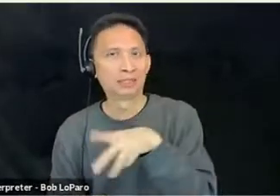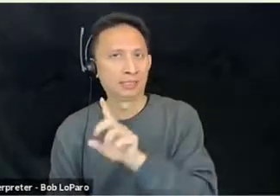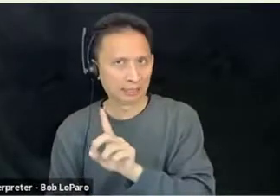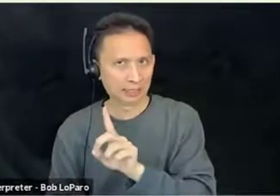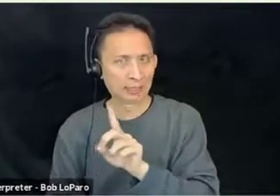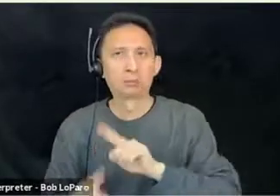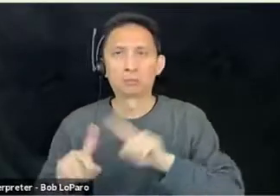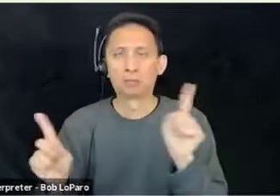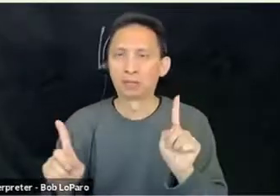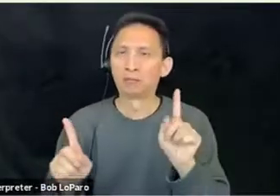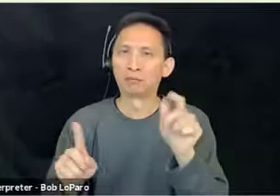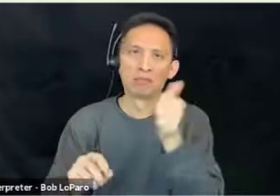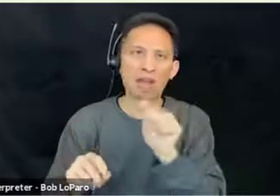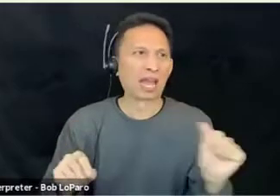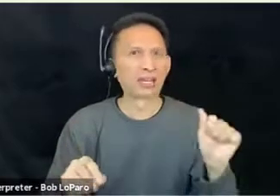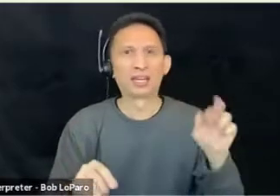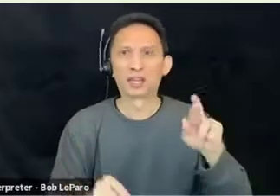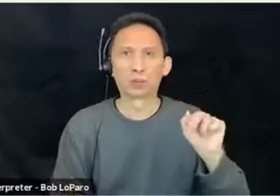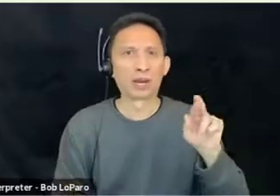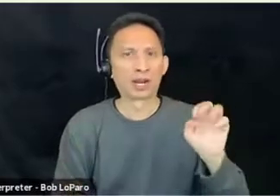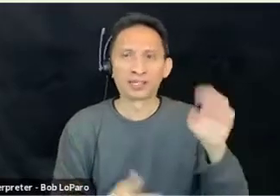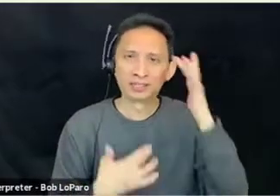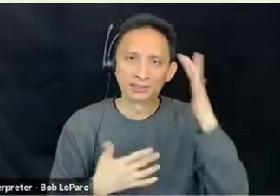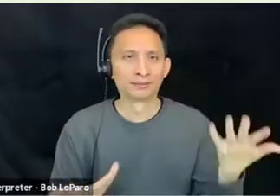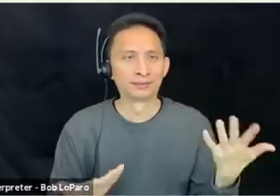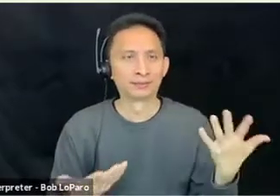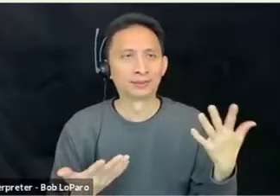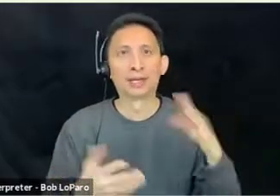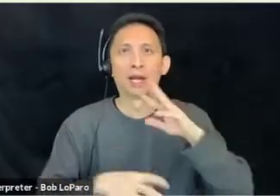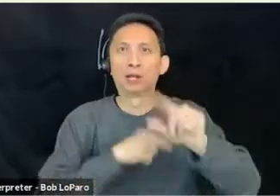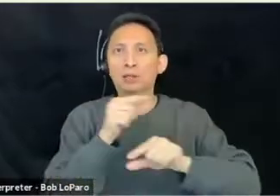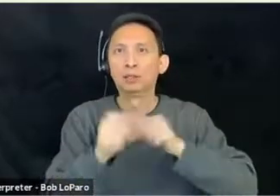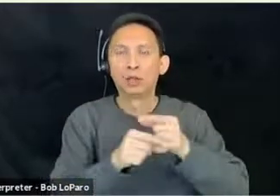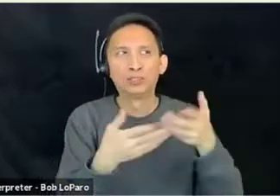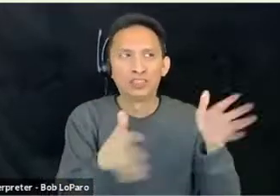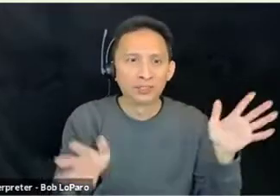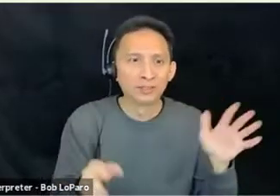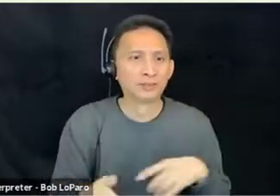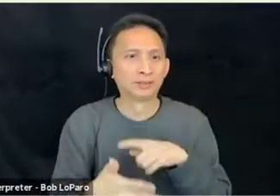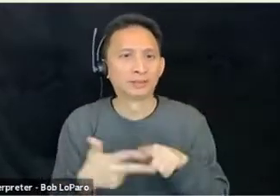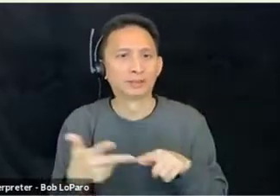who has a rare disease. Global Genes, NORD, N-O-R-D,